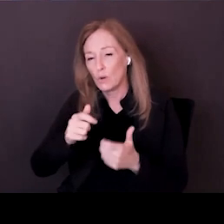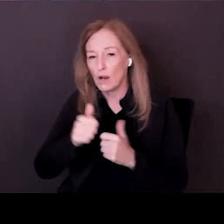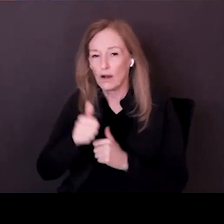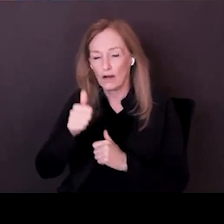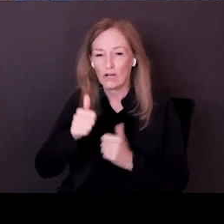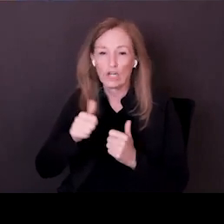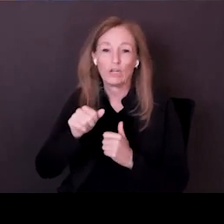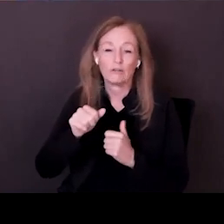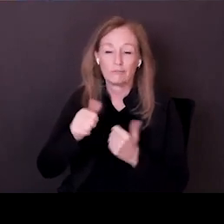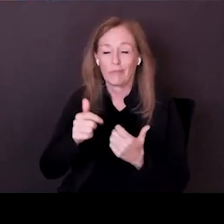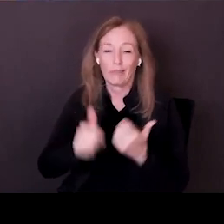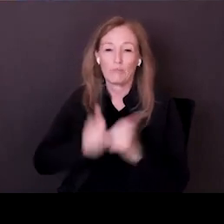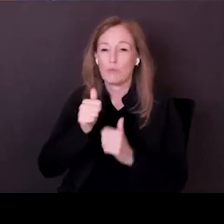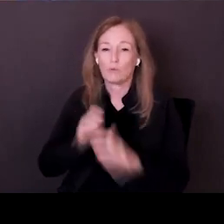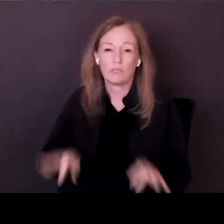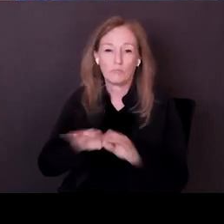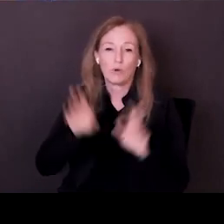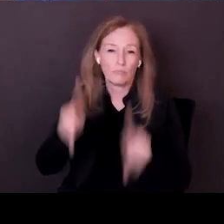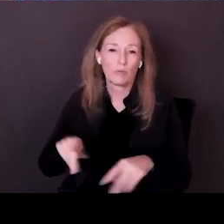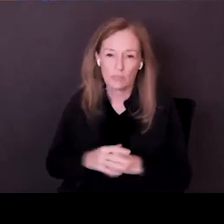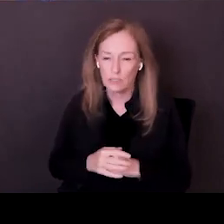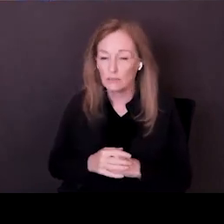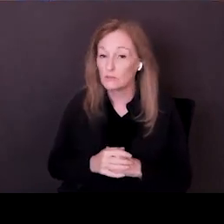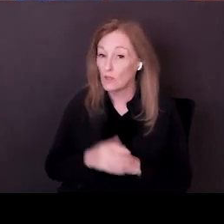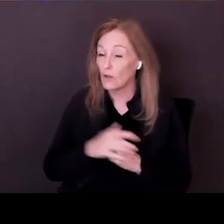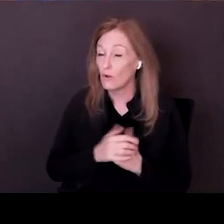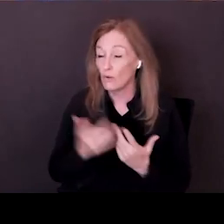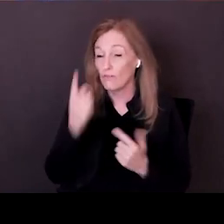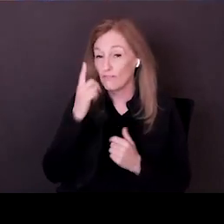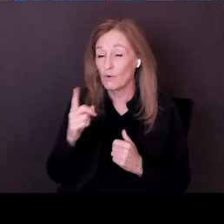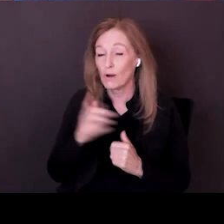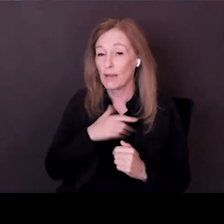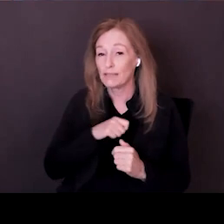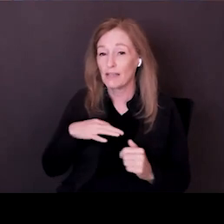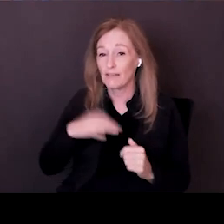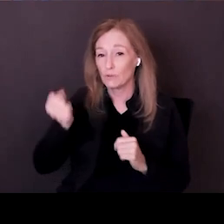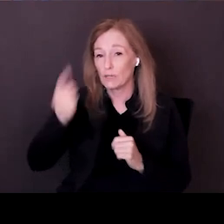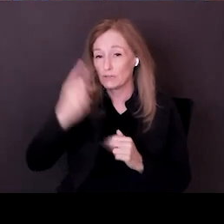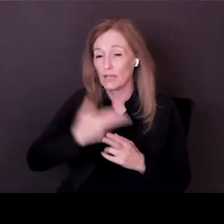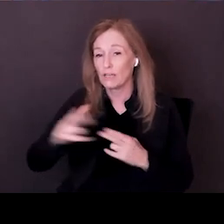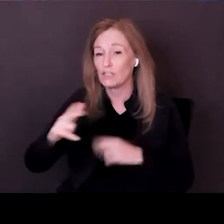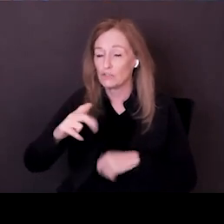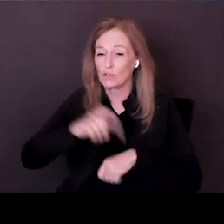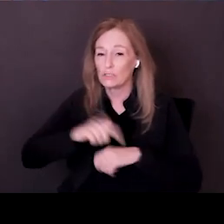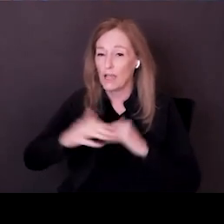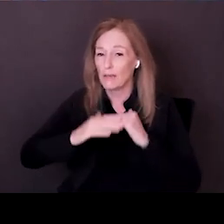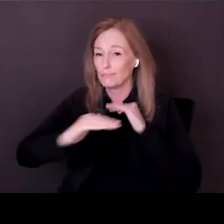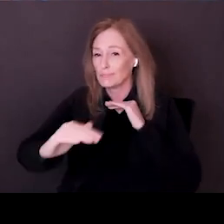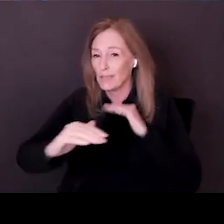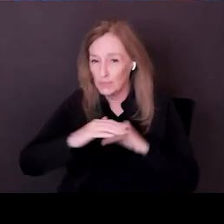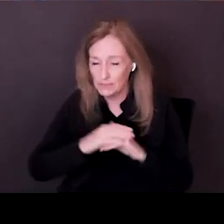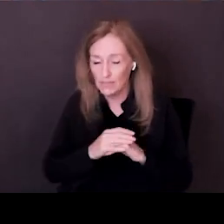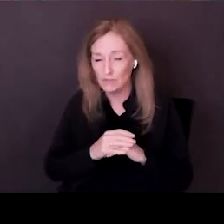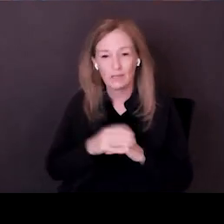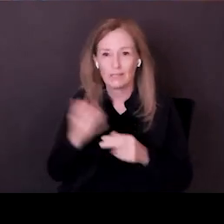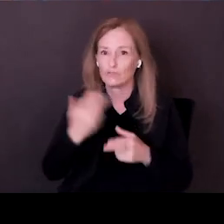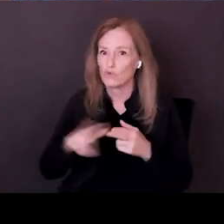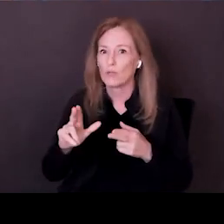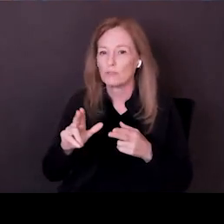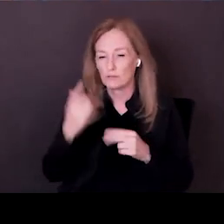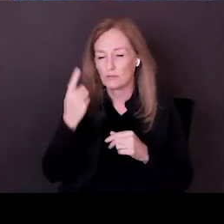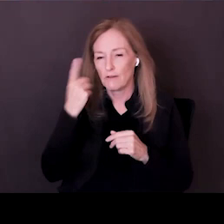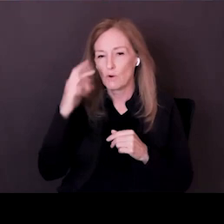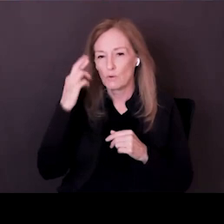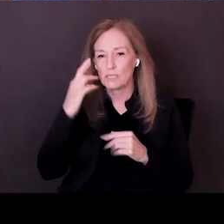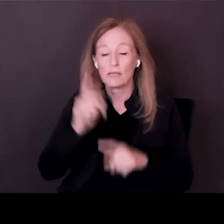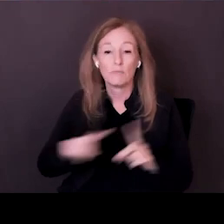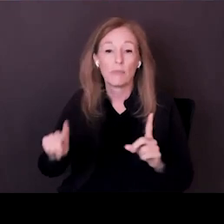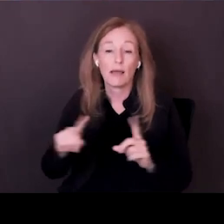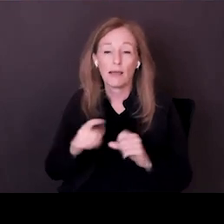SO IF WE CAN CHALLENGE PEOPLE TO BE THEIR BEST MENTAL HEALTH